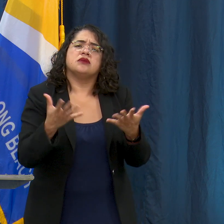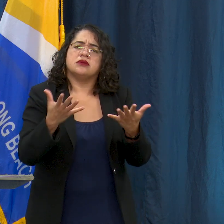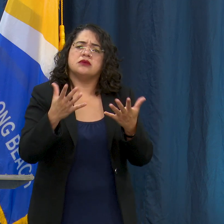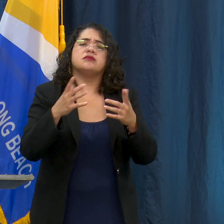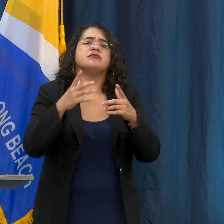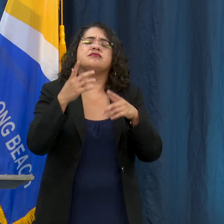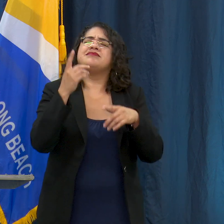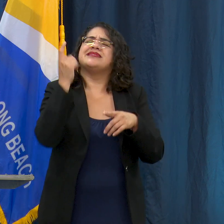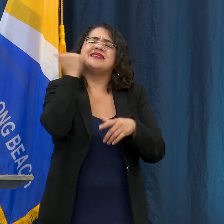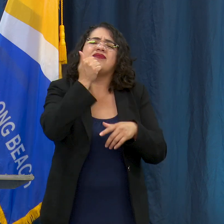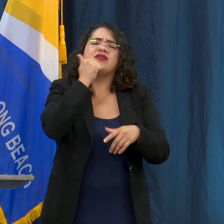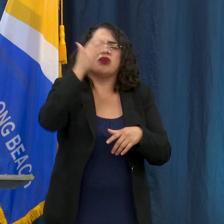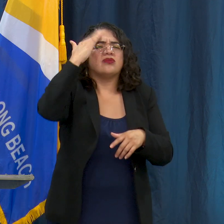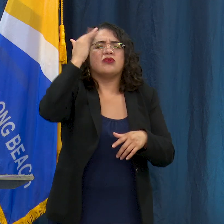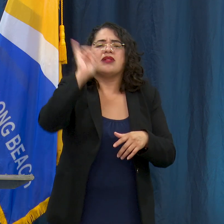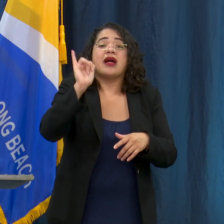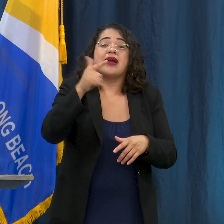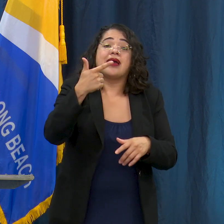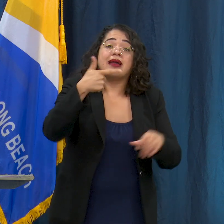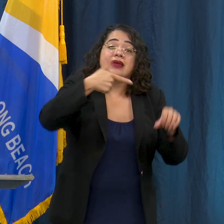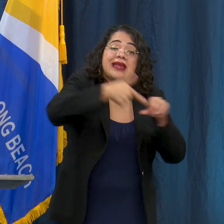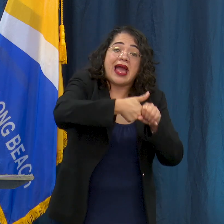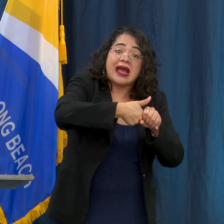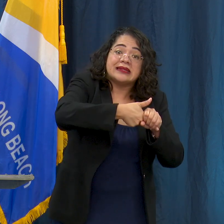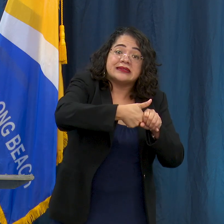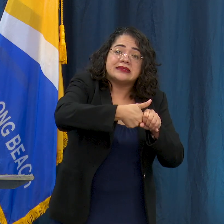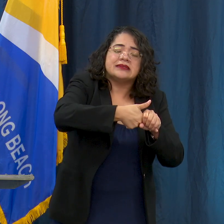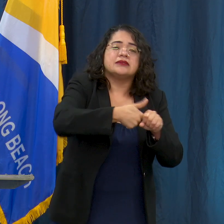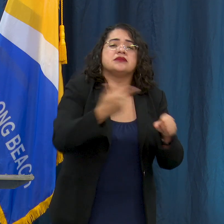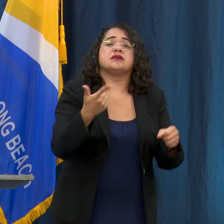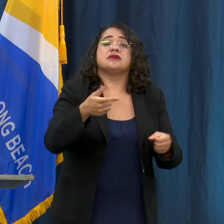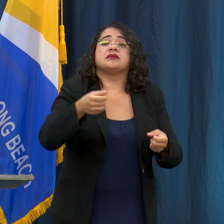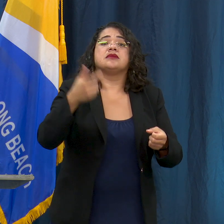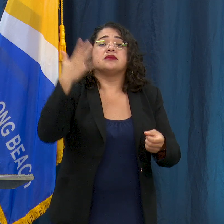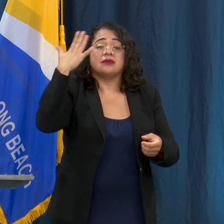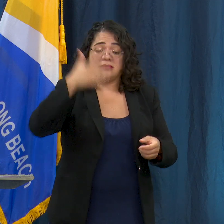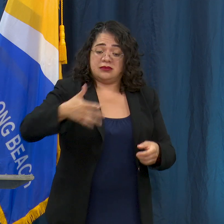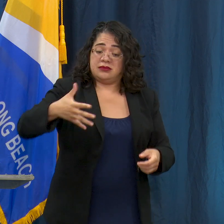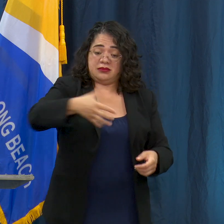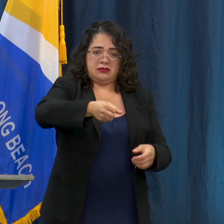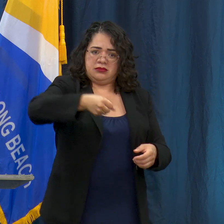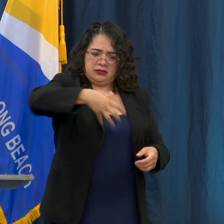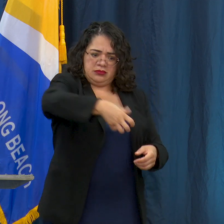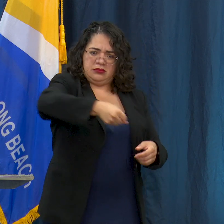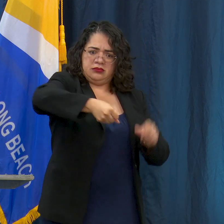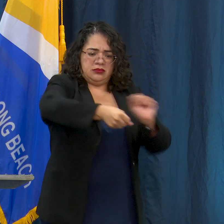try and use disinfecting wipes on the handles or you can use hand sanitizer